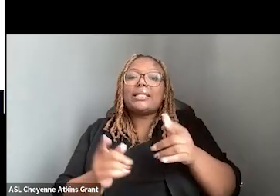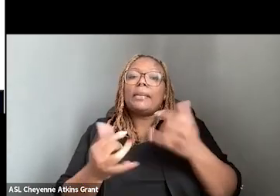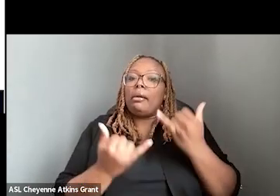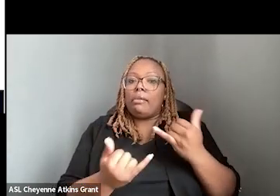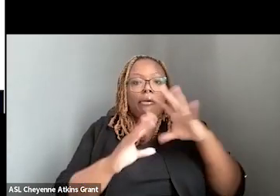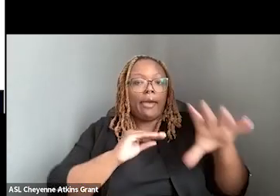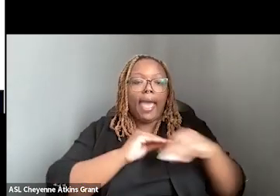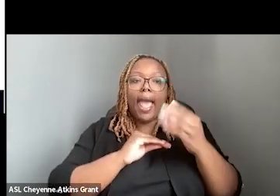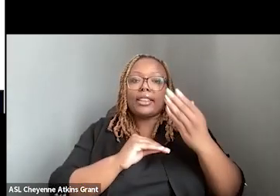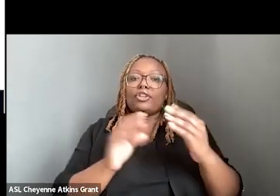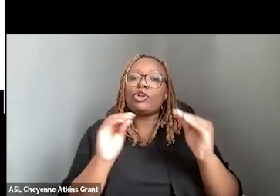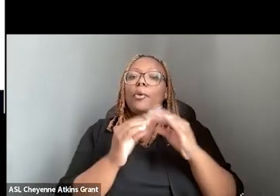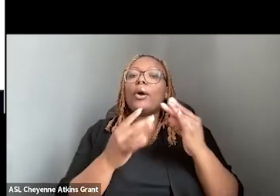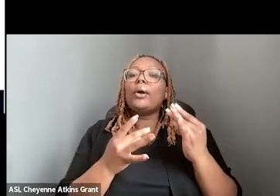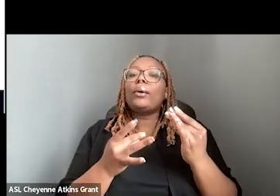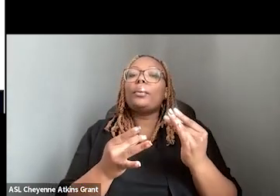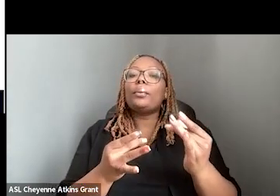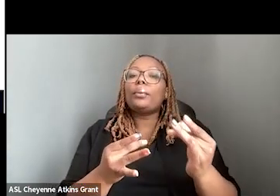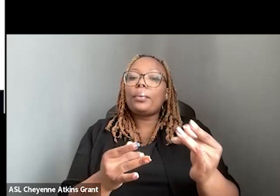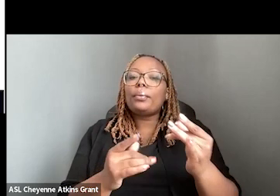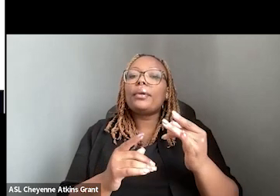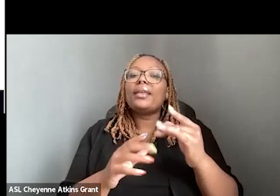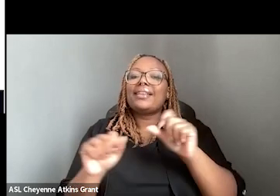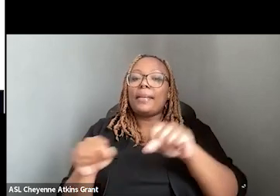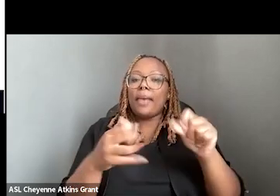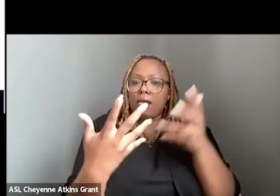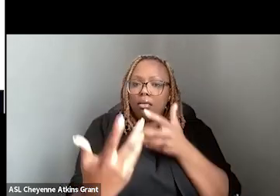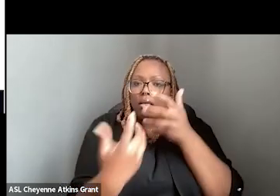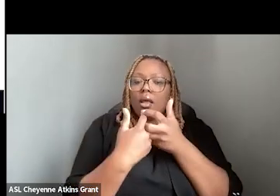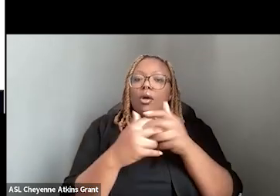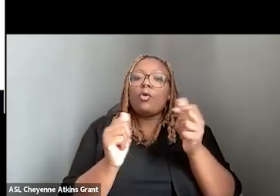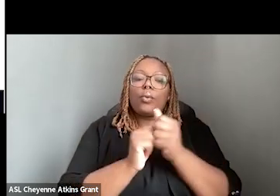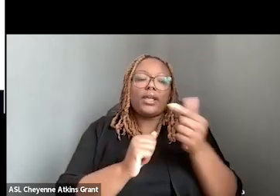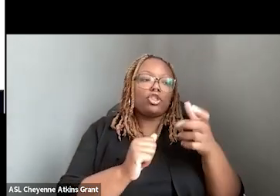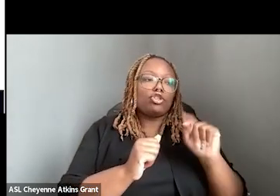so there is more seamless compatibility between Grants.gov and Research.gov.